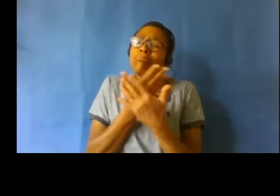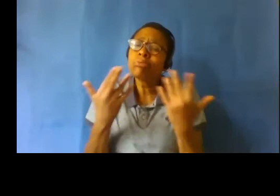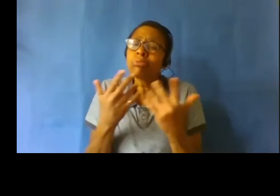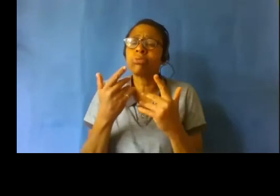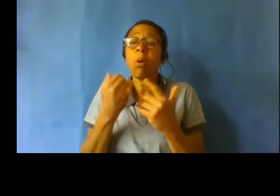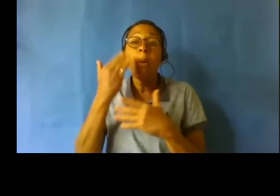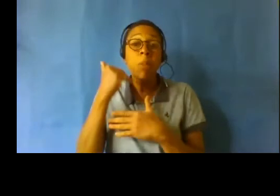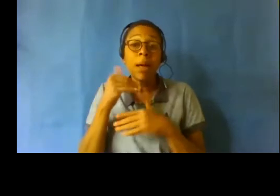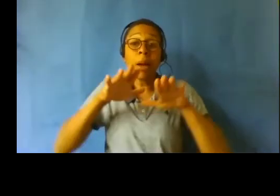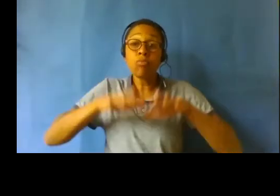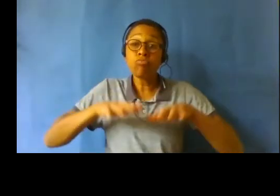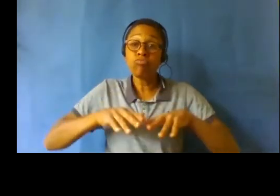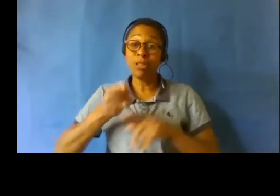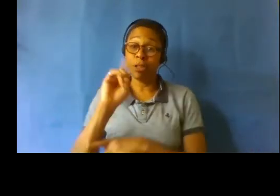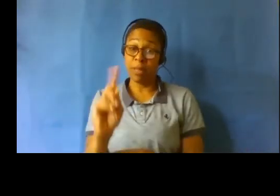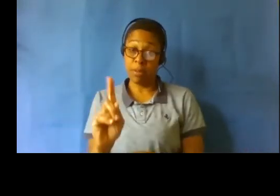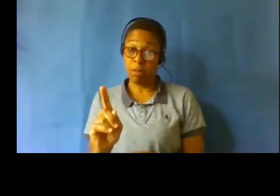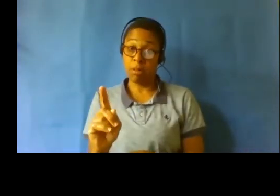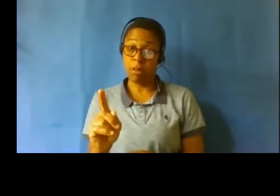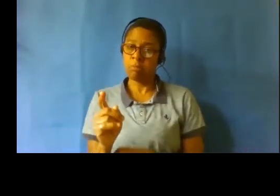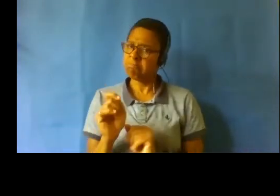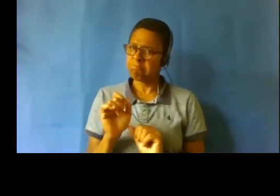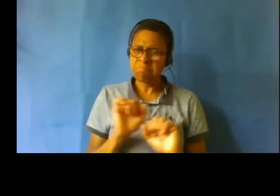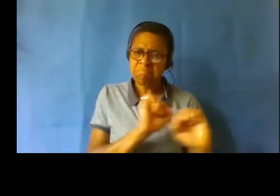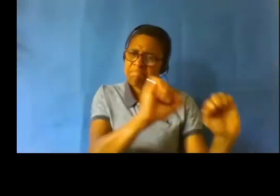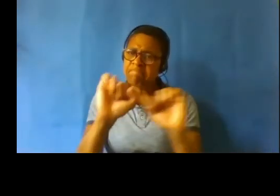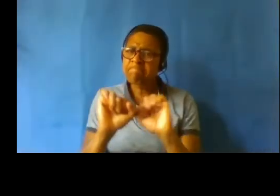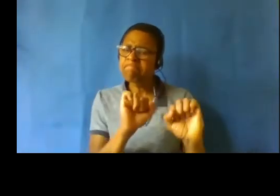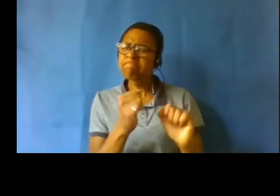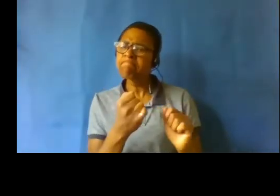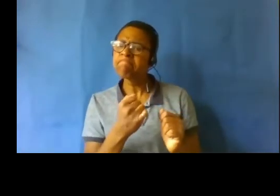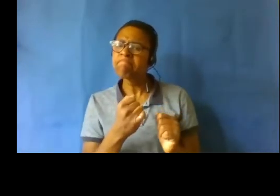presentation about their experiences and histories of medication and self